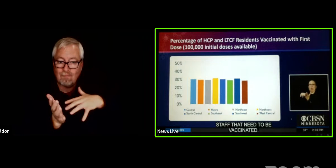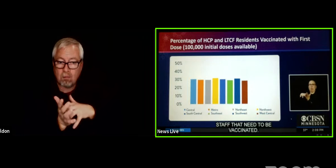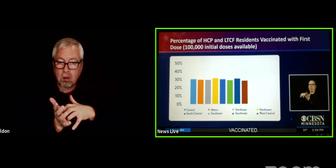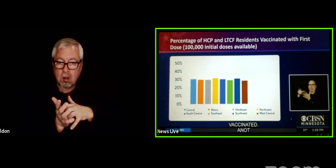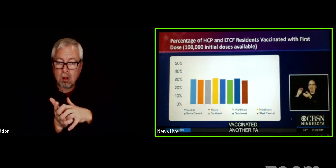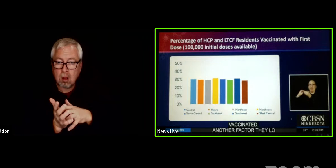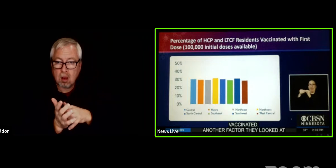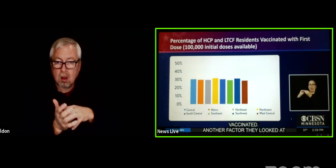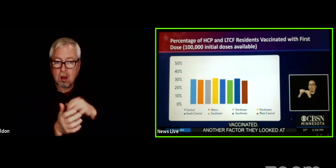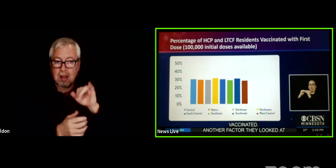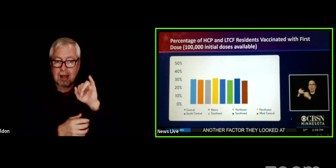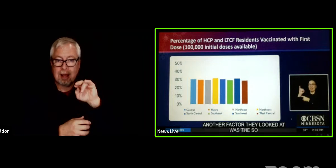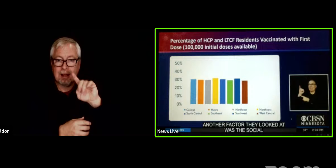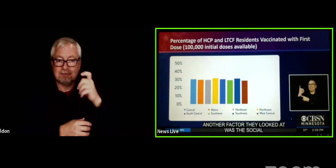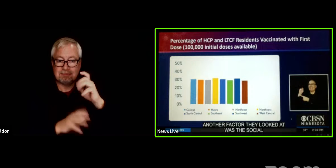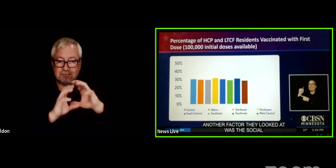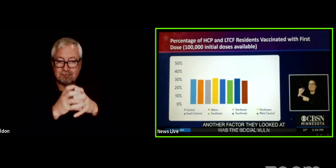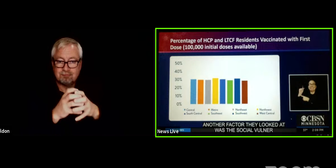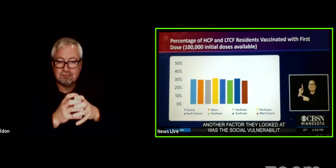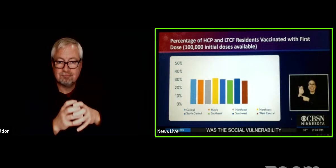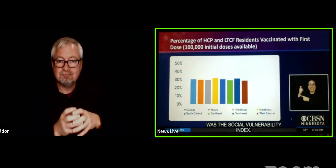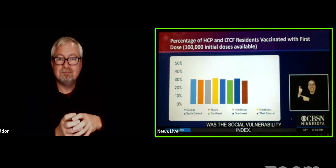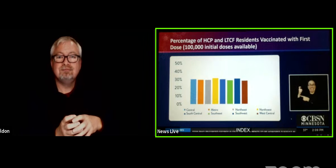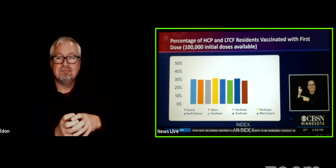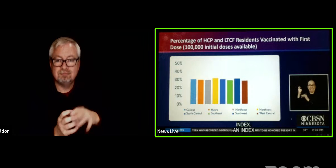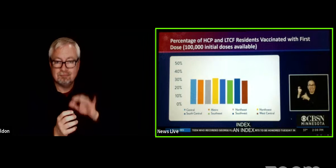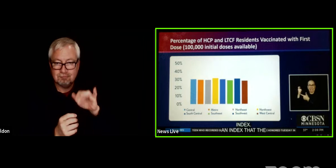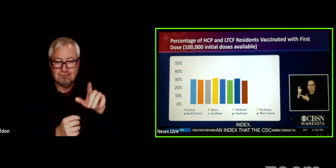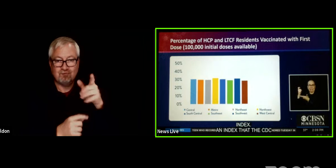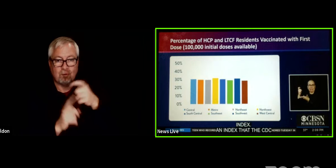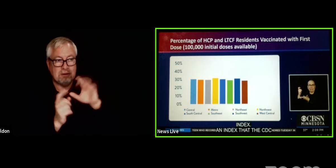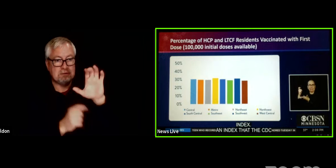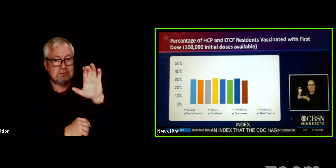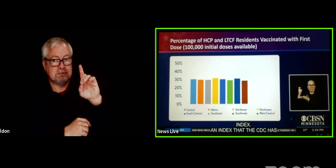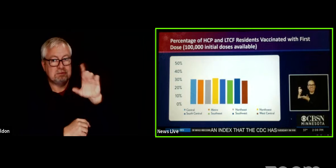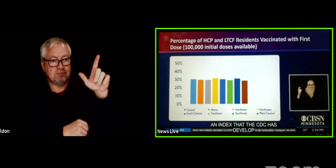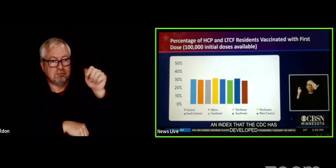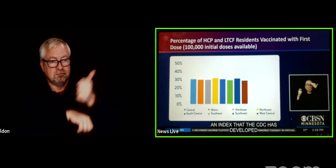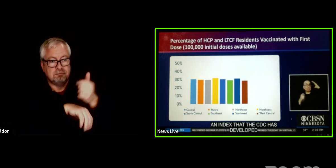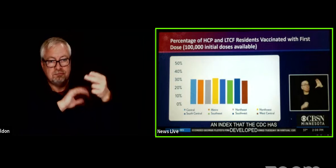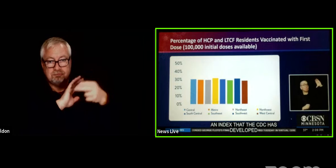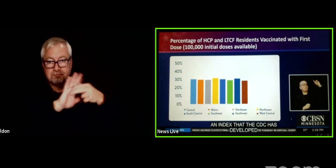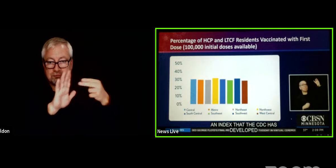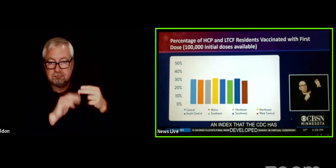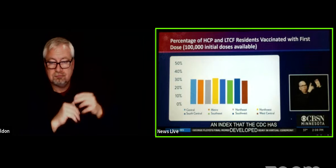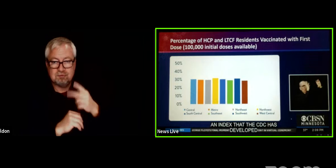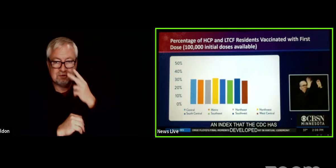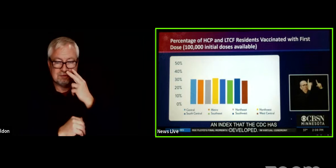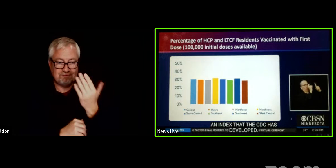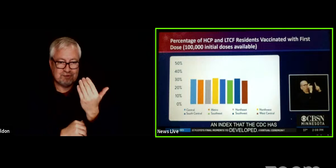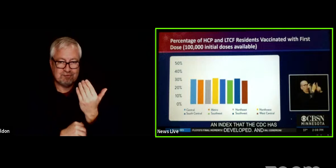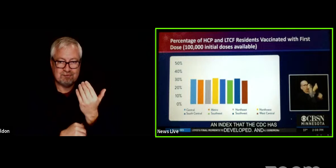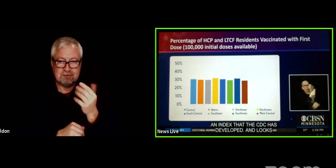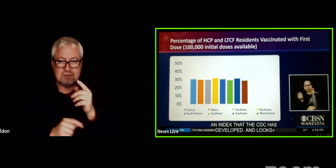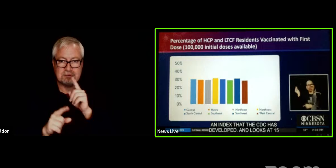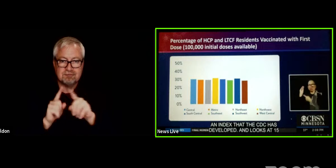THAT LOOKS AT 15 CENSUS TRACK VARIABLES SUCH AS INCOME, EMPLOYMENT, TYPE OF HOUSING, WHETHER